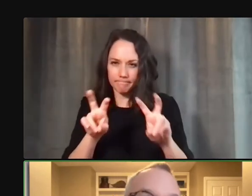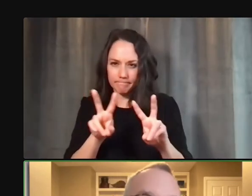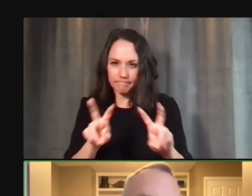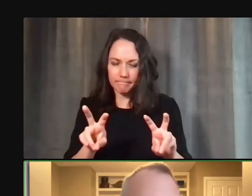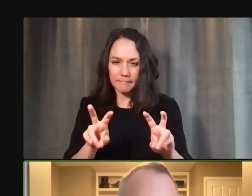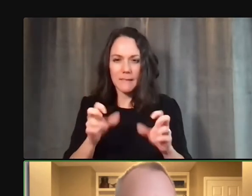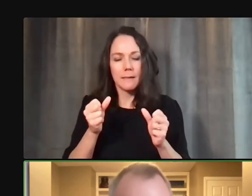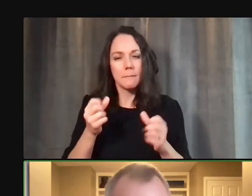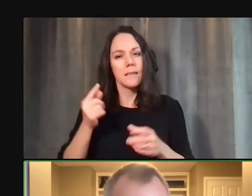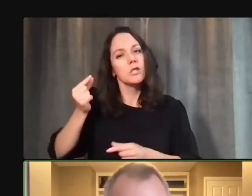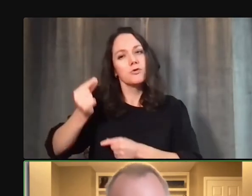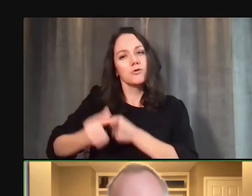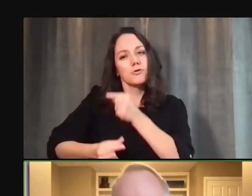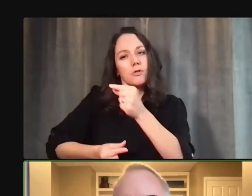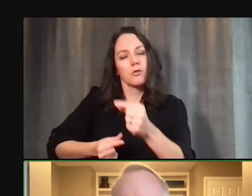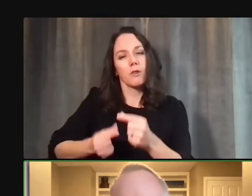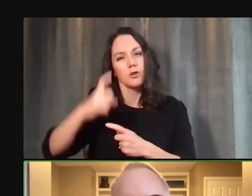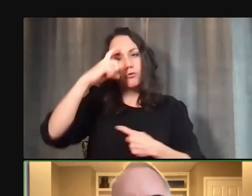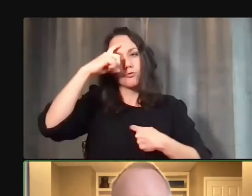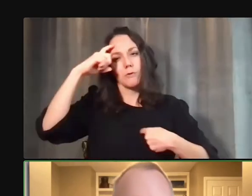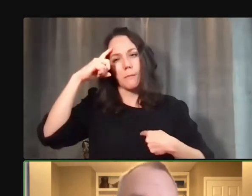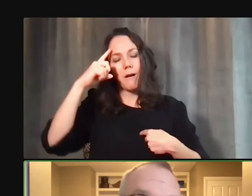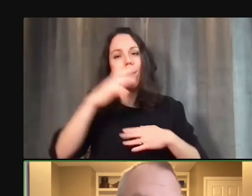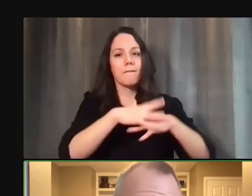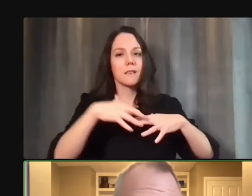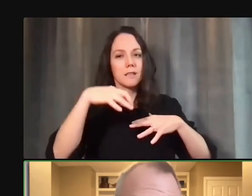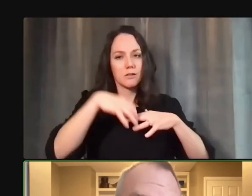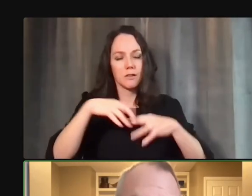of Indigenous Peoples as the result of the residential school system